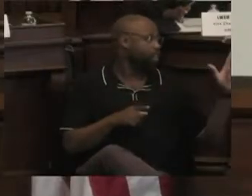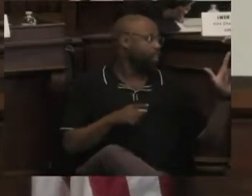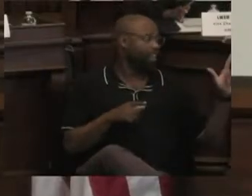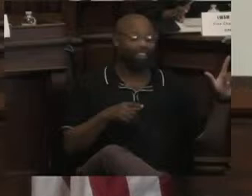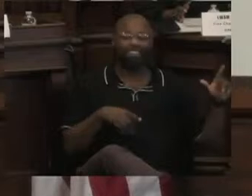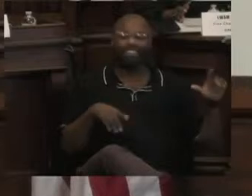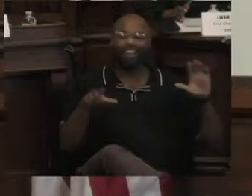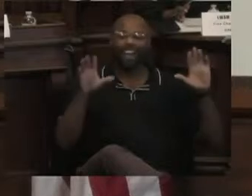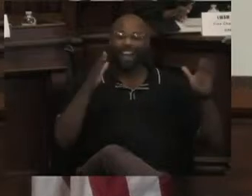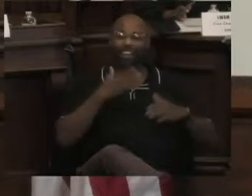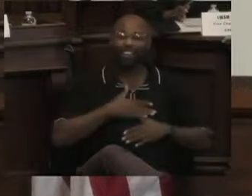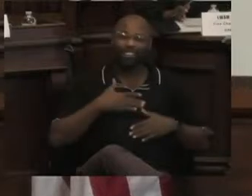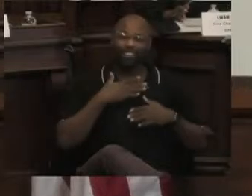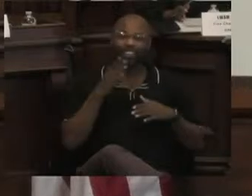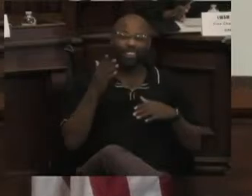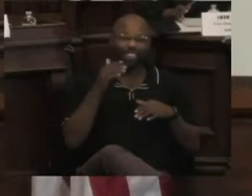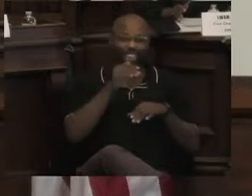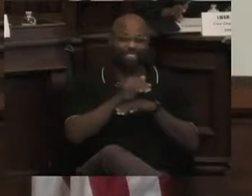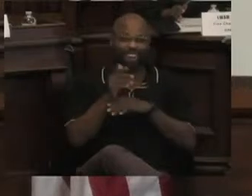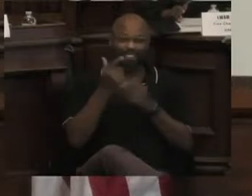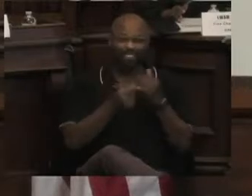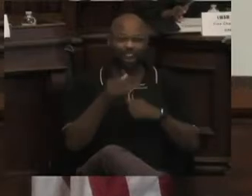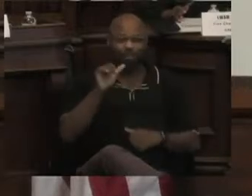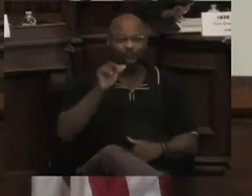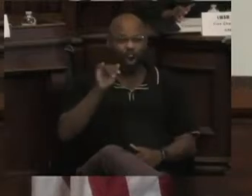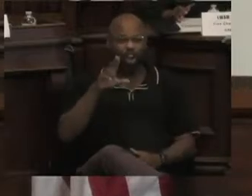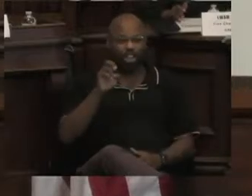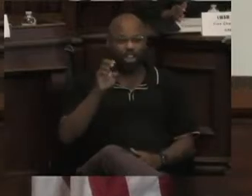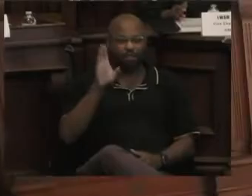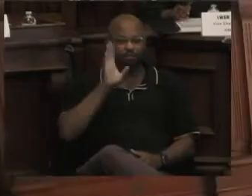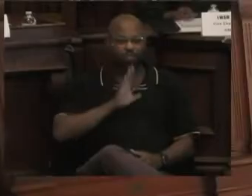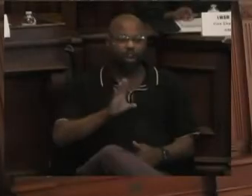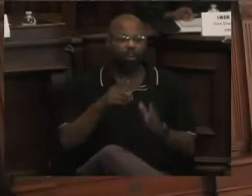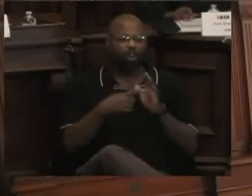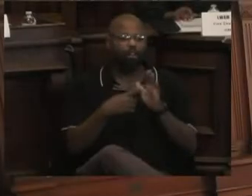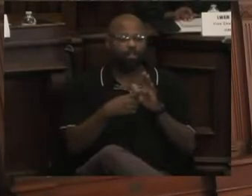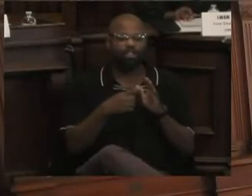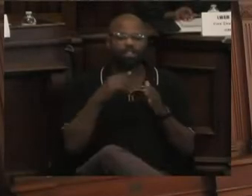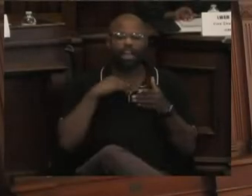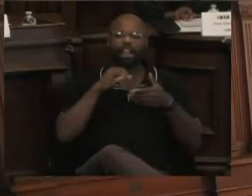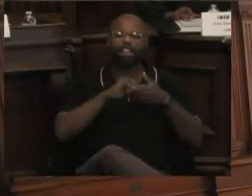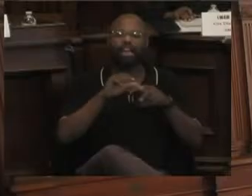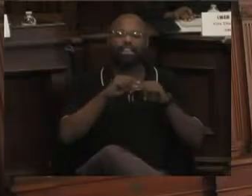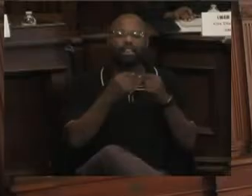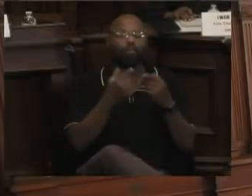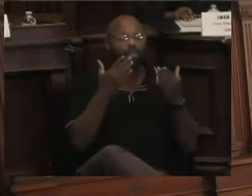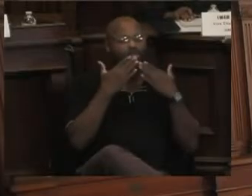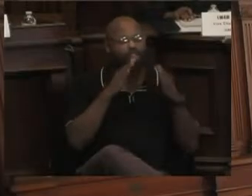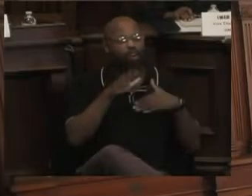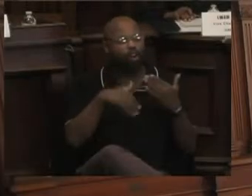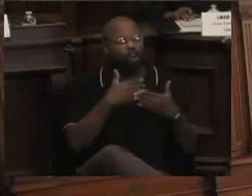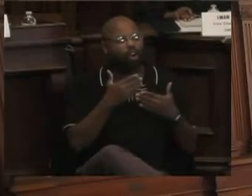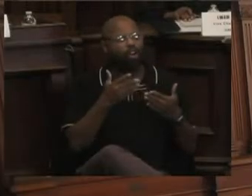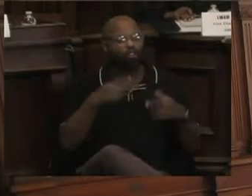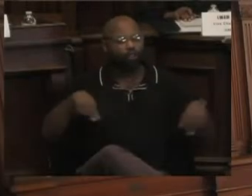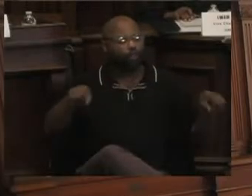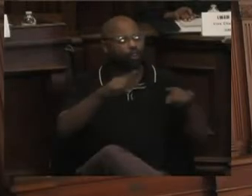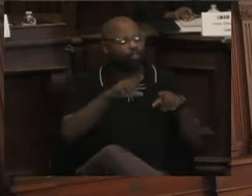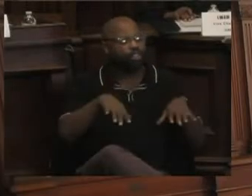the various commissioners introduce themselves starting